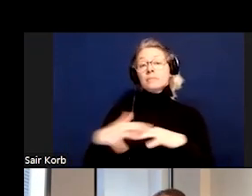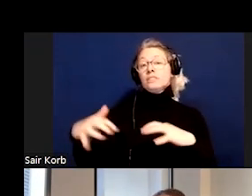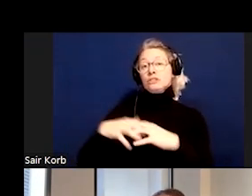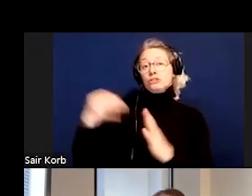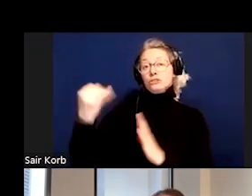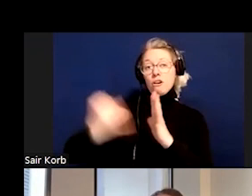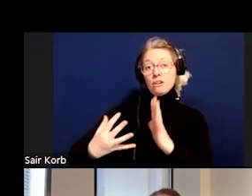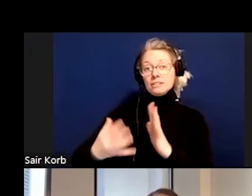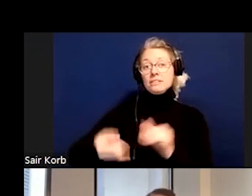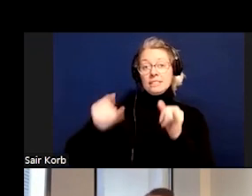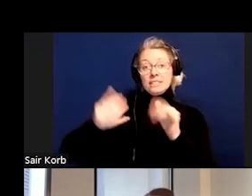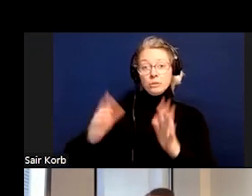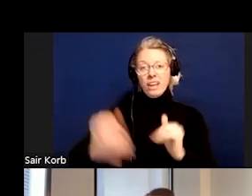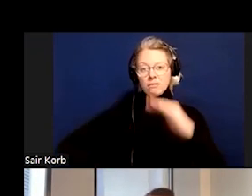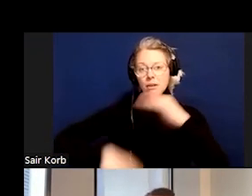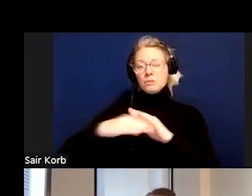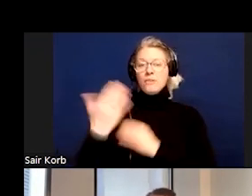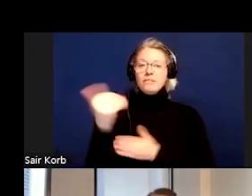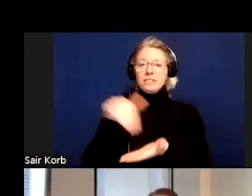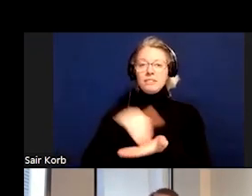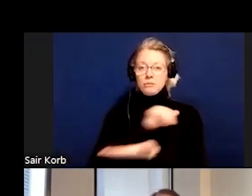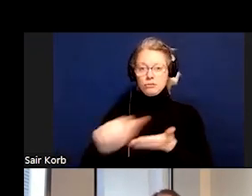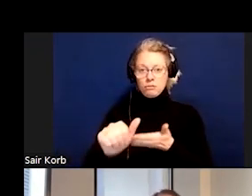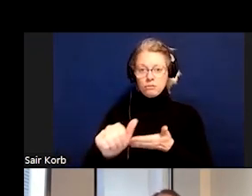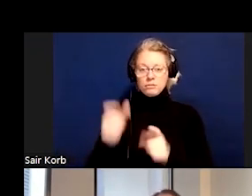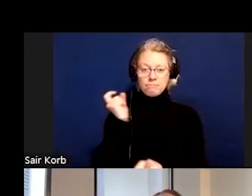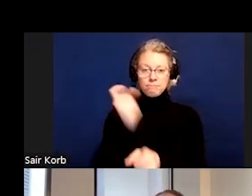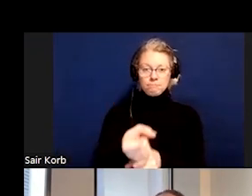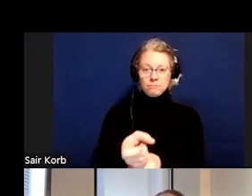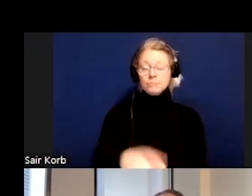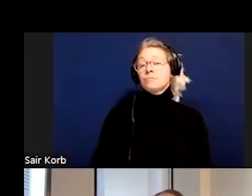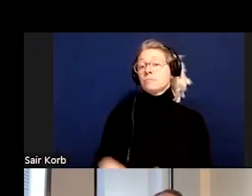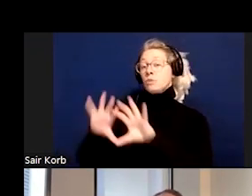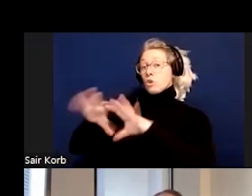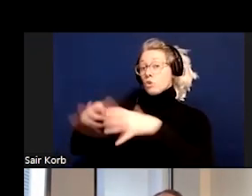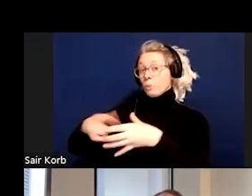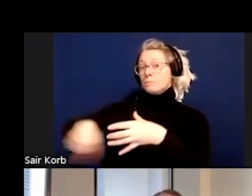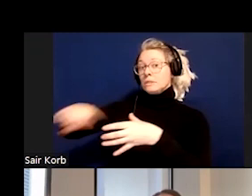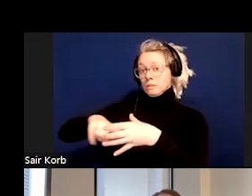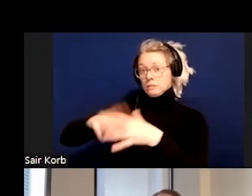artists, may receive up to $15,000. Indigenous-led and centred collectives may receive up to